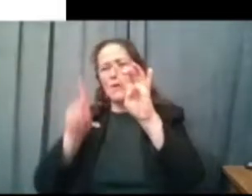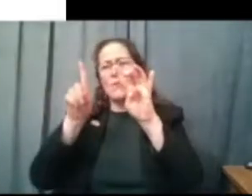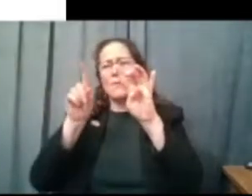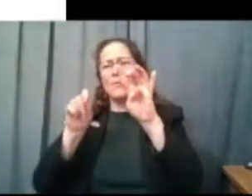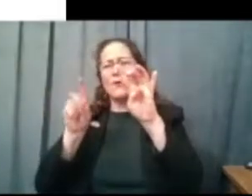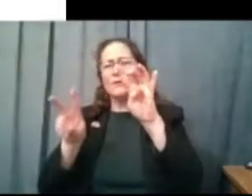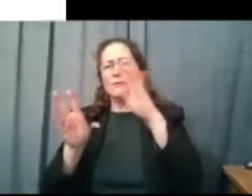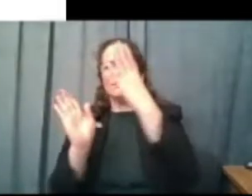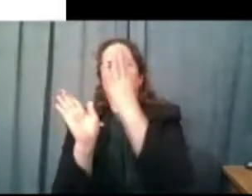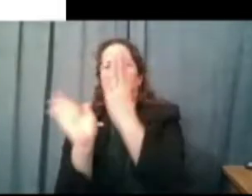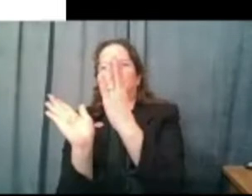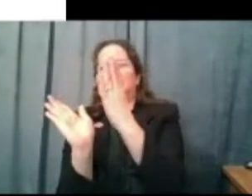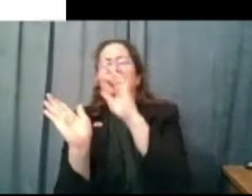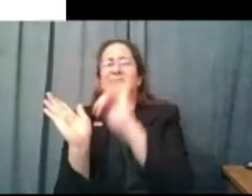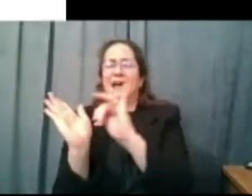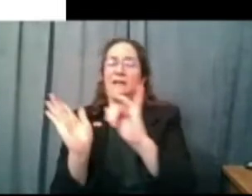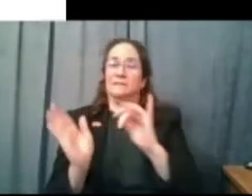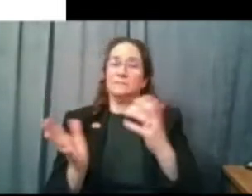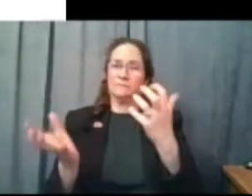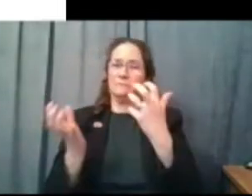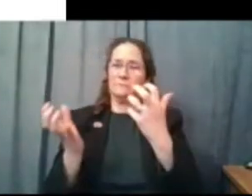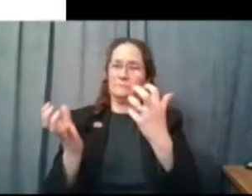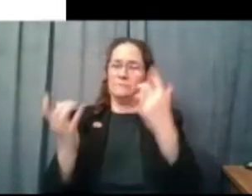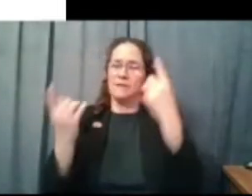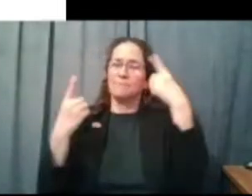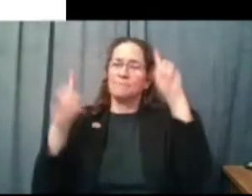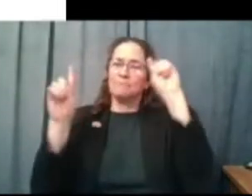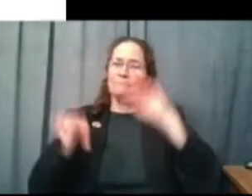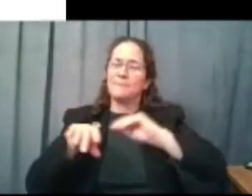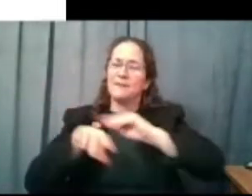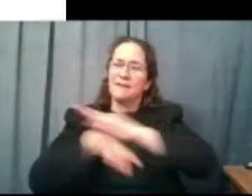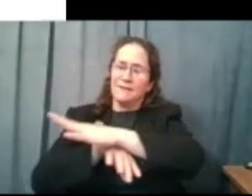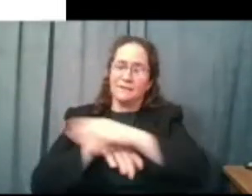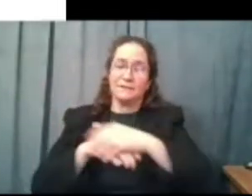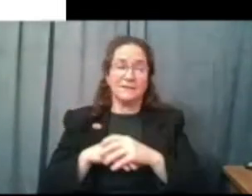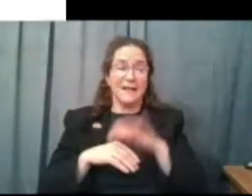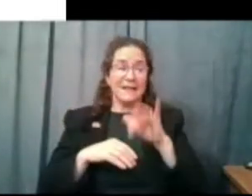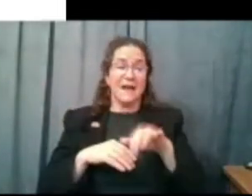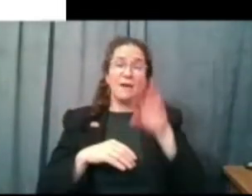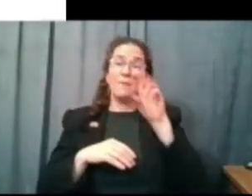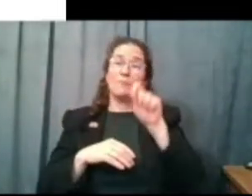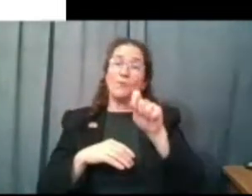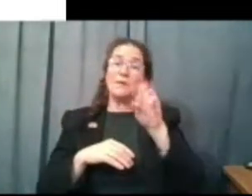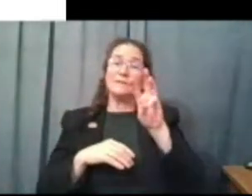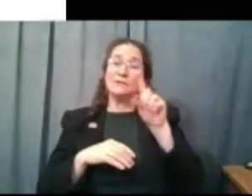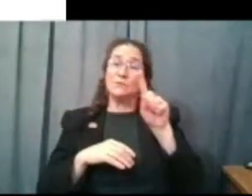and I notice the .61 is in the desired effects. Such a cool graphic for everyone to kind of look at